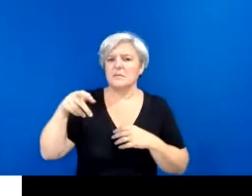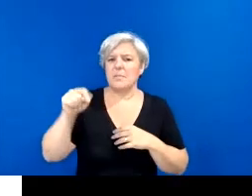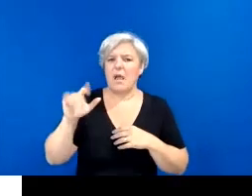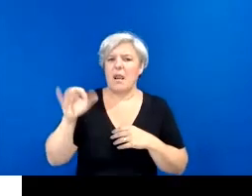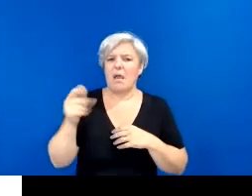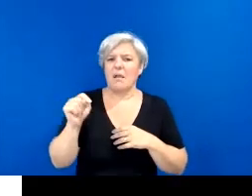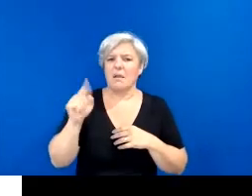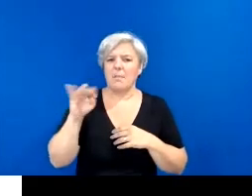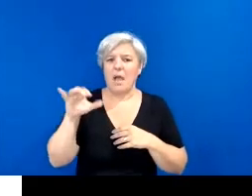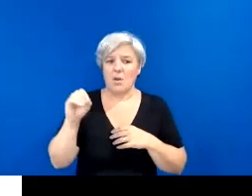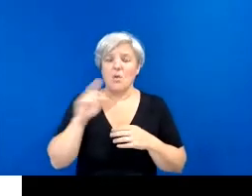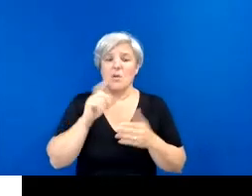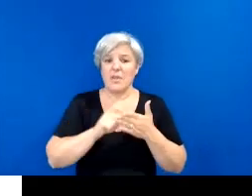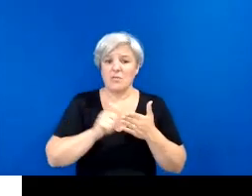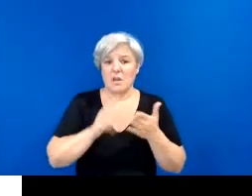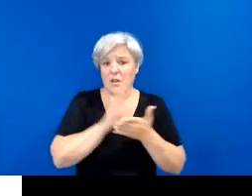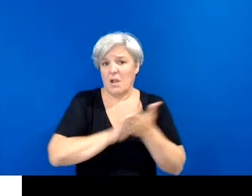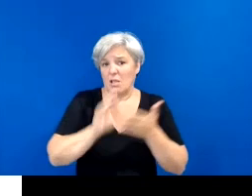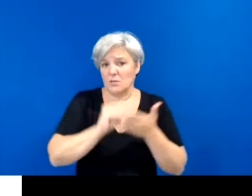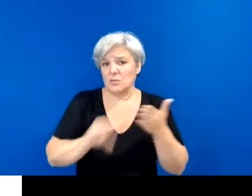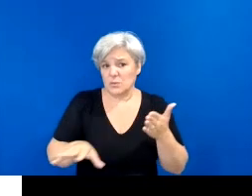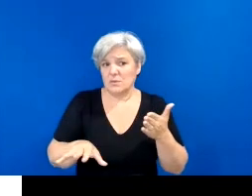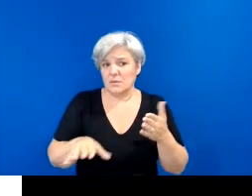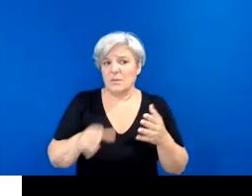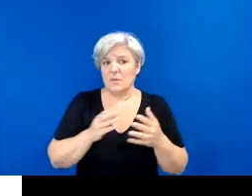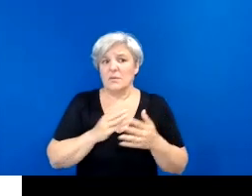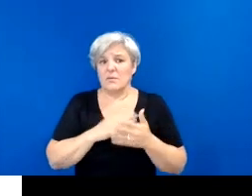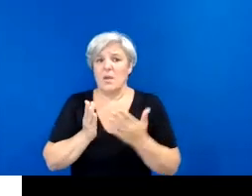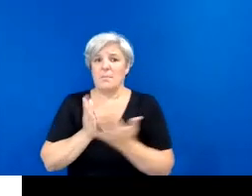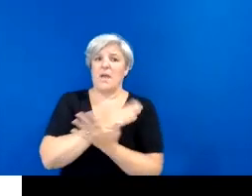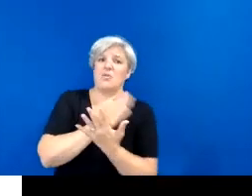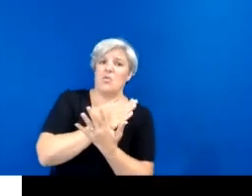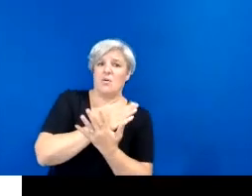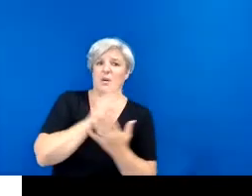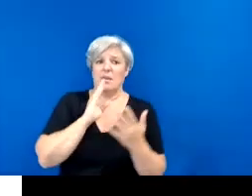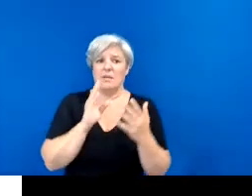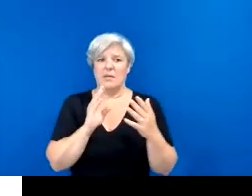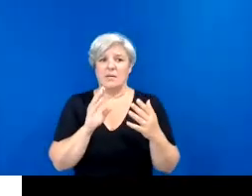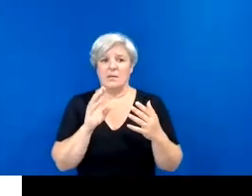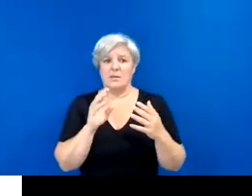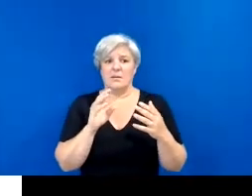A lot of them are written by college students from minoritized backgrounds. So it's sort of college student speaking to other college students.